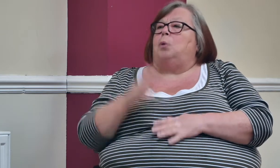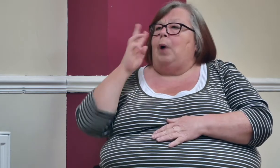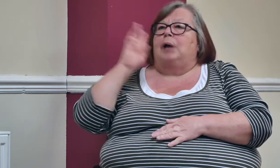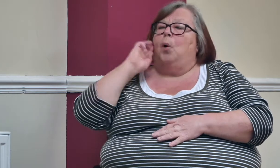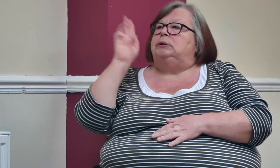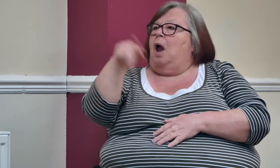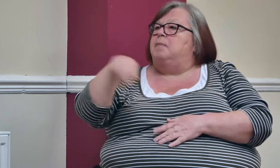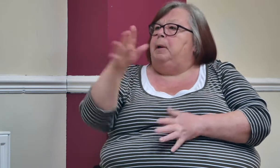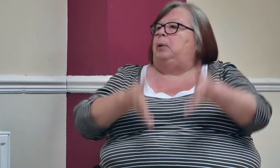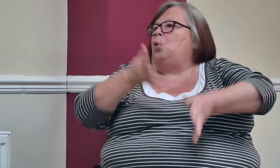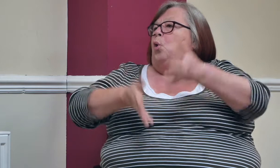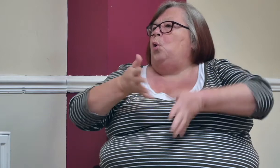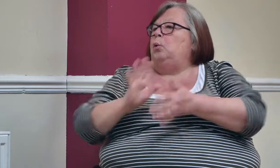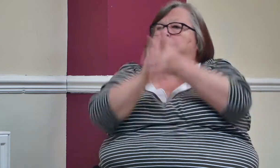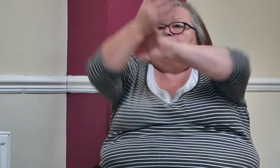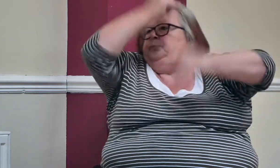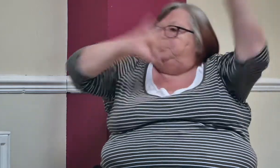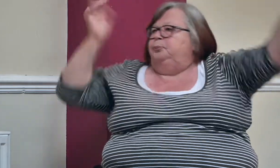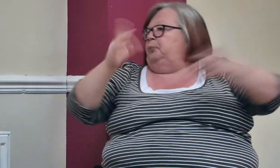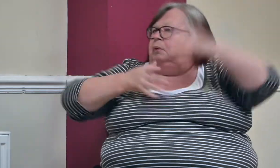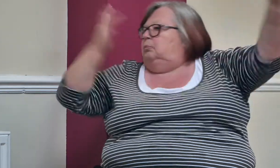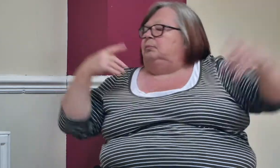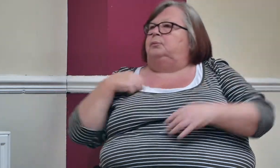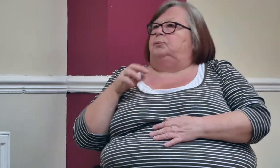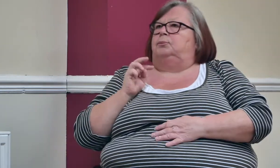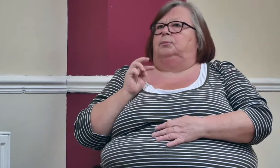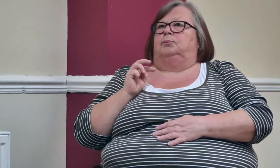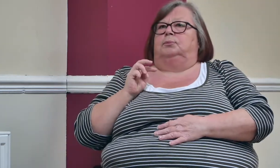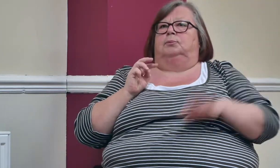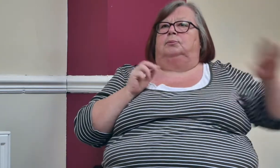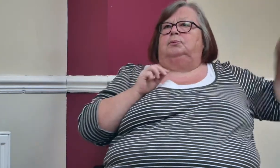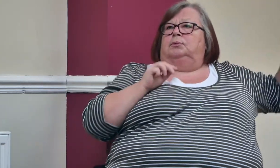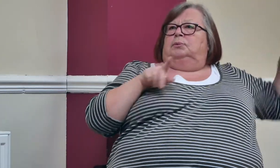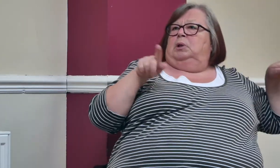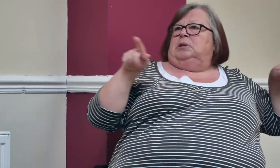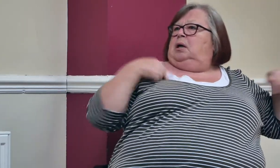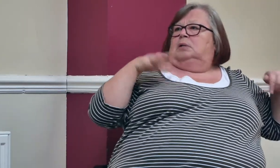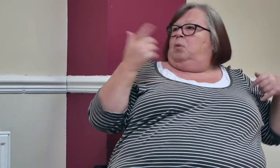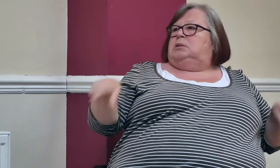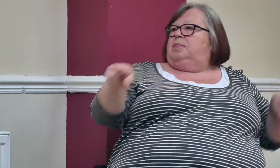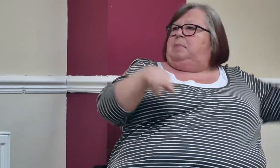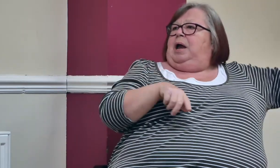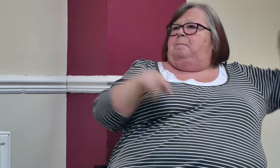So when I saw deaf people signing, waving their arms about I remember turning to my mother, "What's that? I don't understand them.